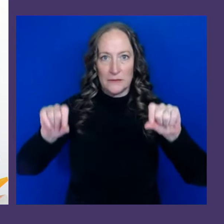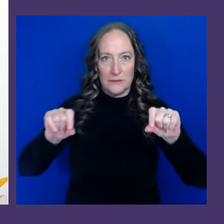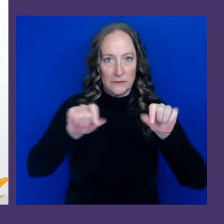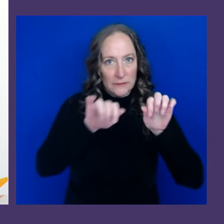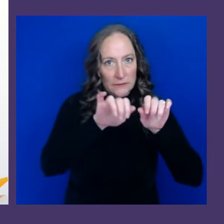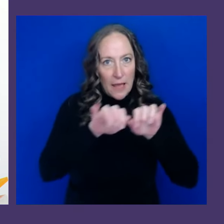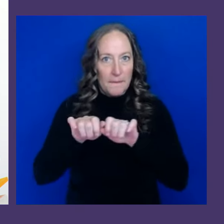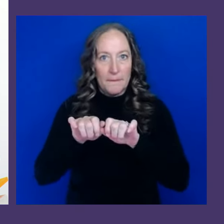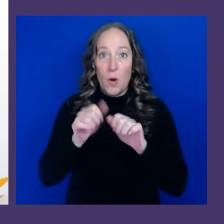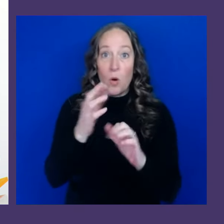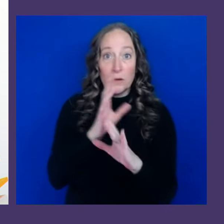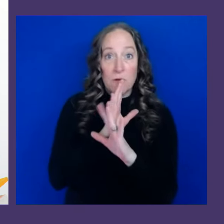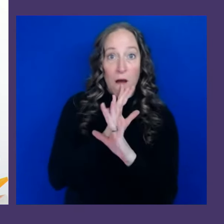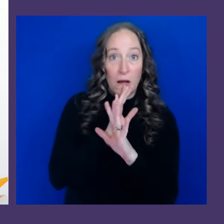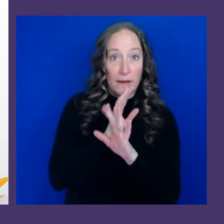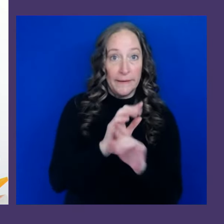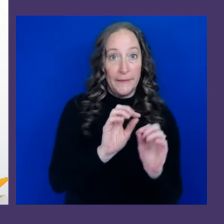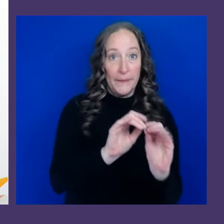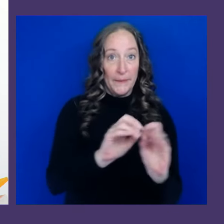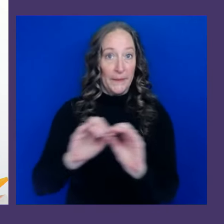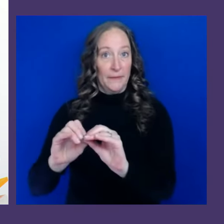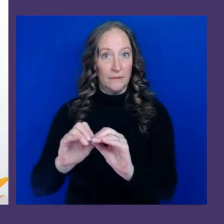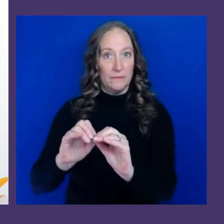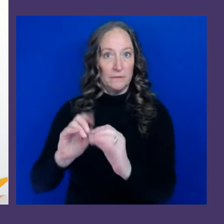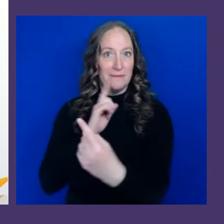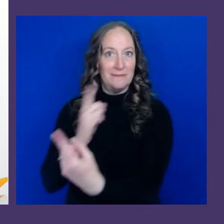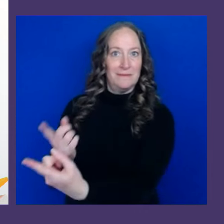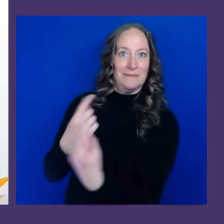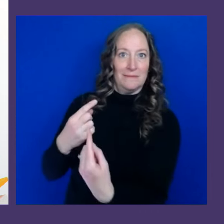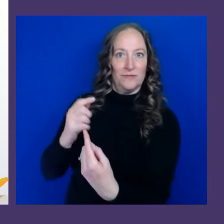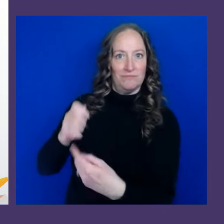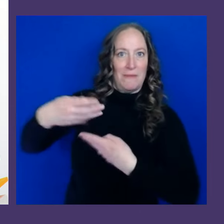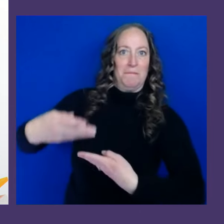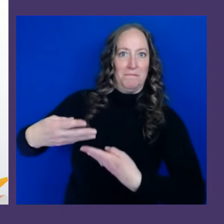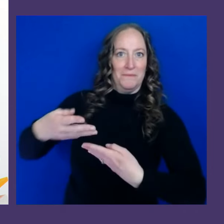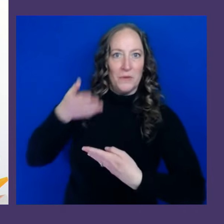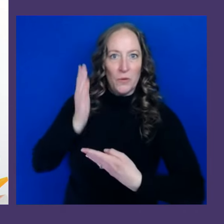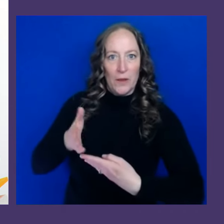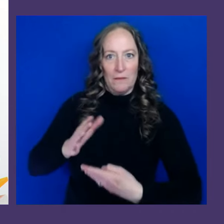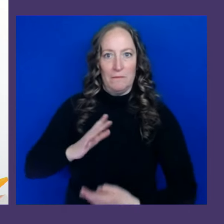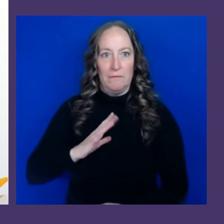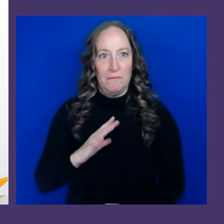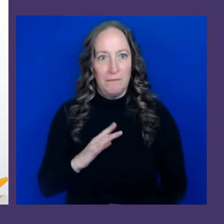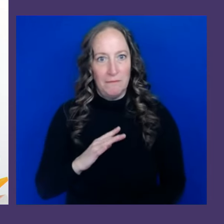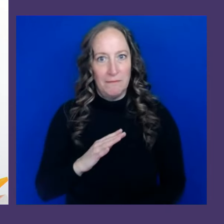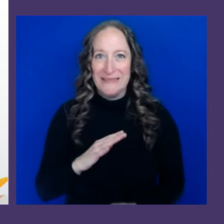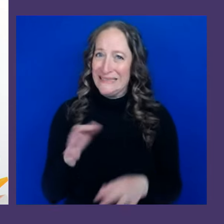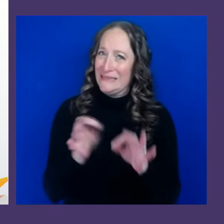and it produces results for you and simple dance. Anne Taylor: The more you use it,